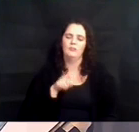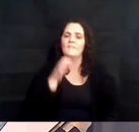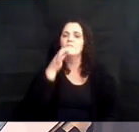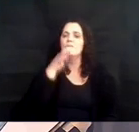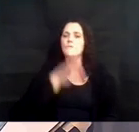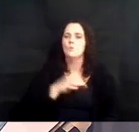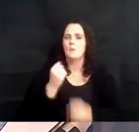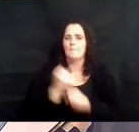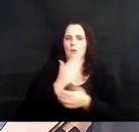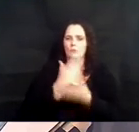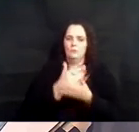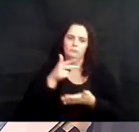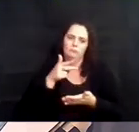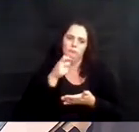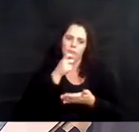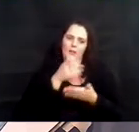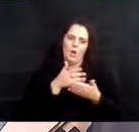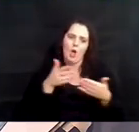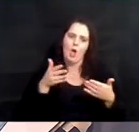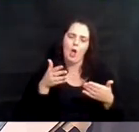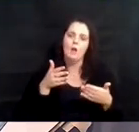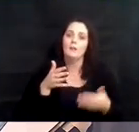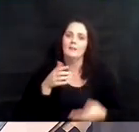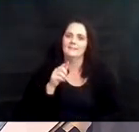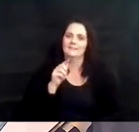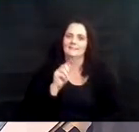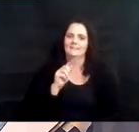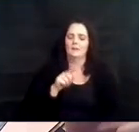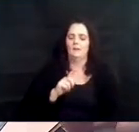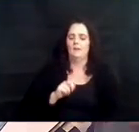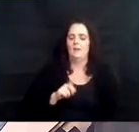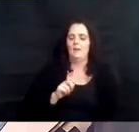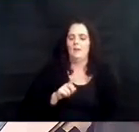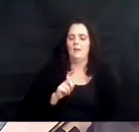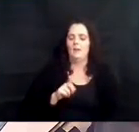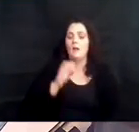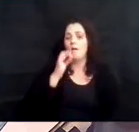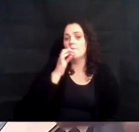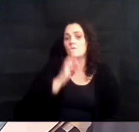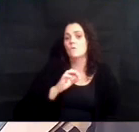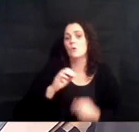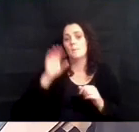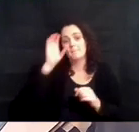Okay, and by taking several frames, it's going to hold on that image for a moment.